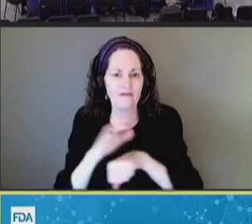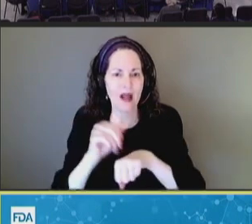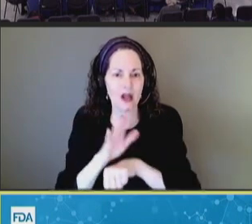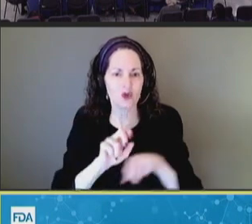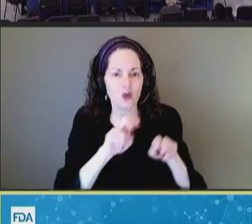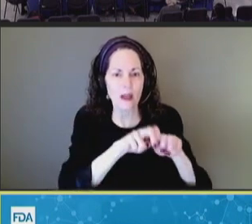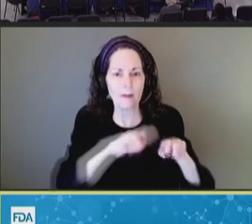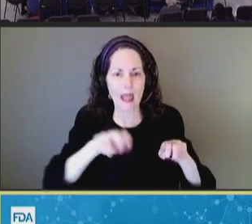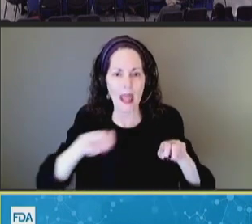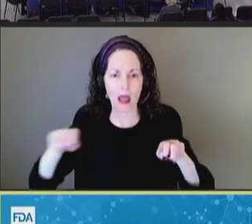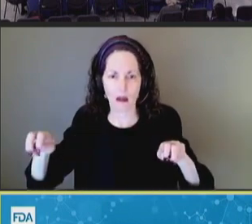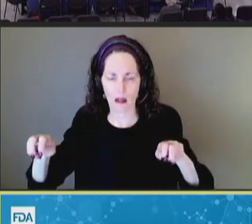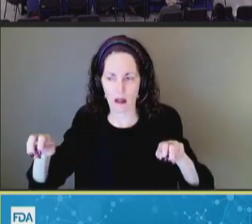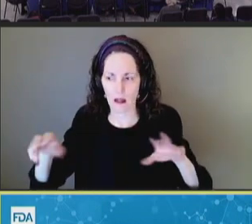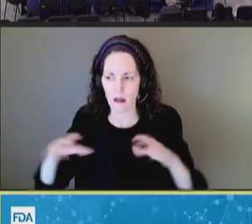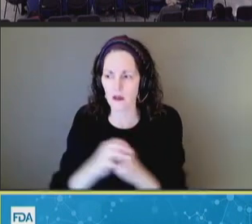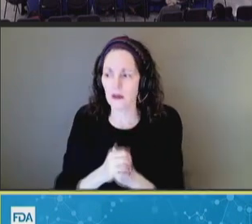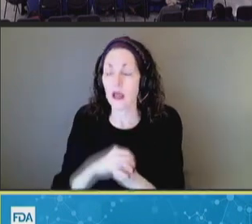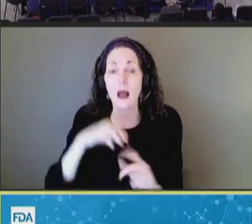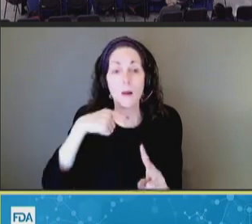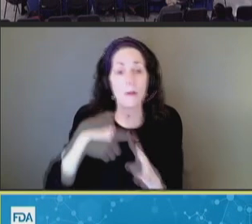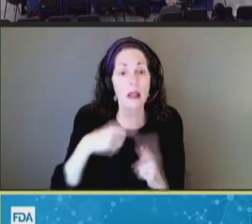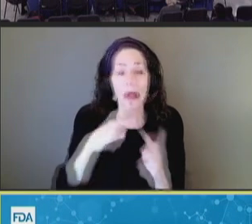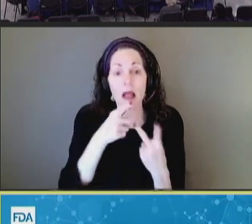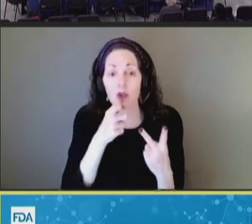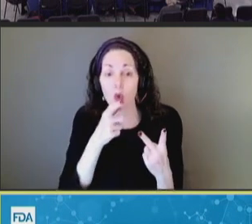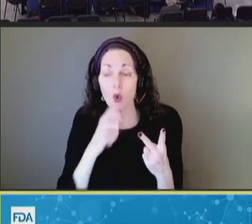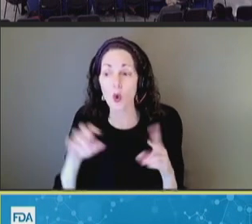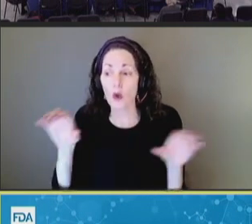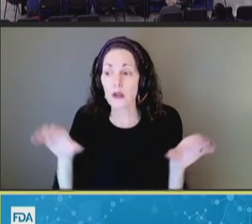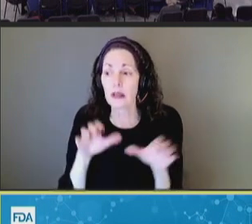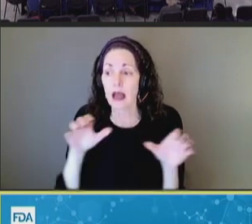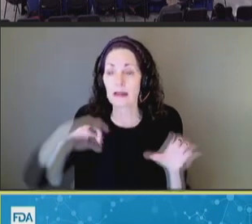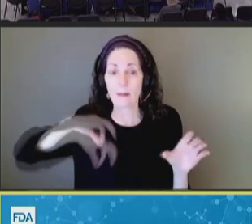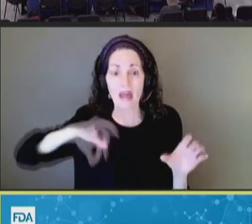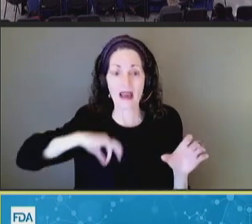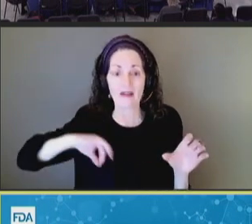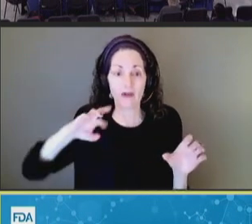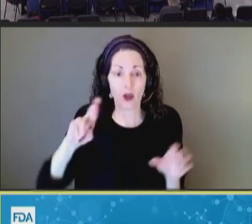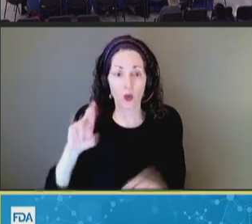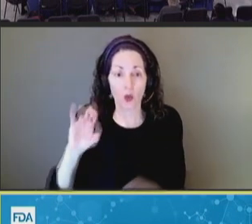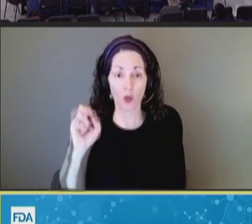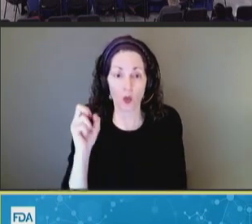who perform as benefit risk assessments, who presented data on the benefit risk of